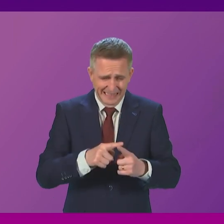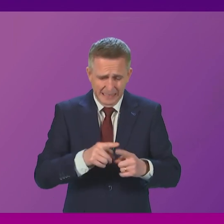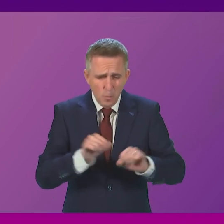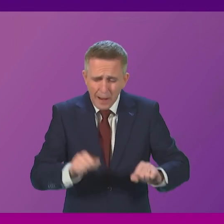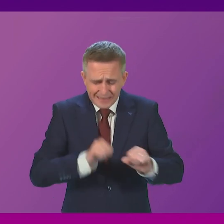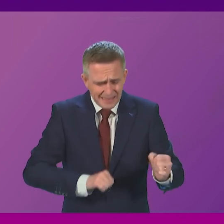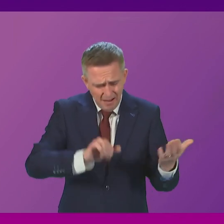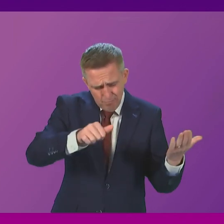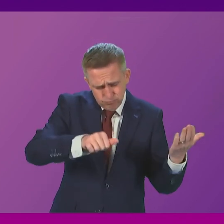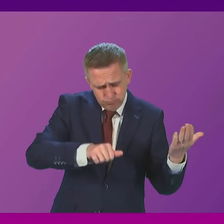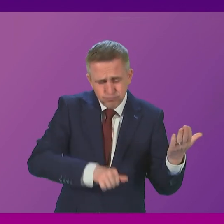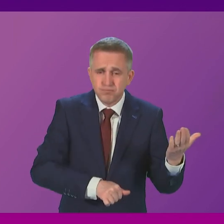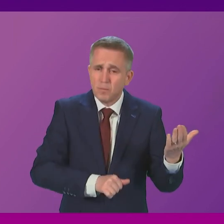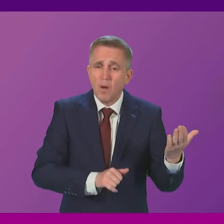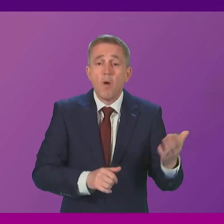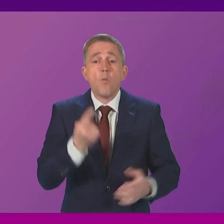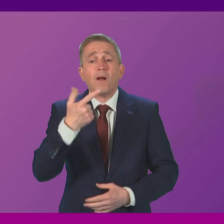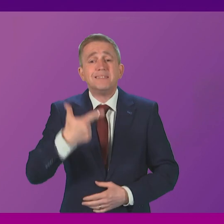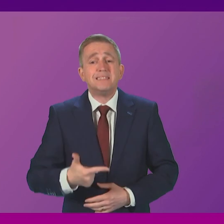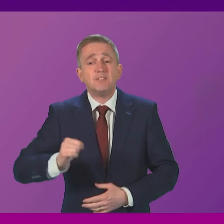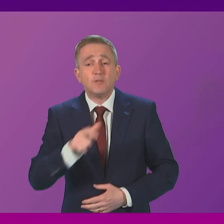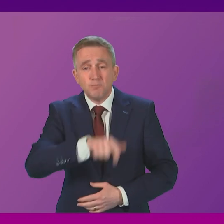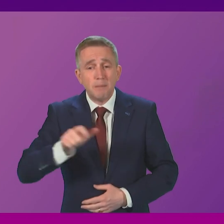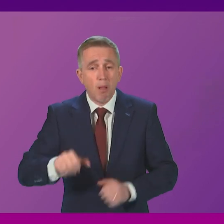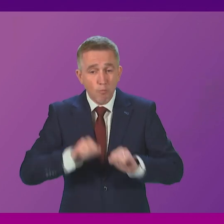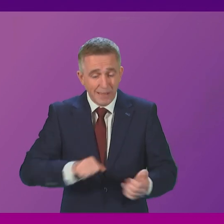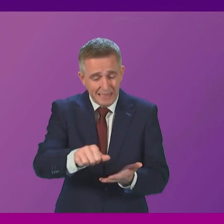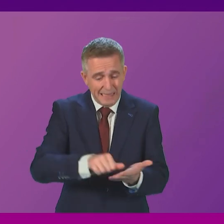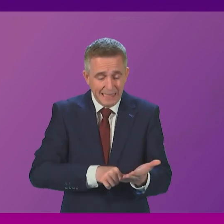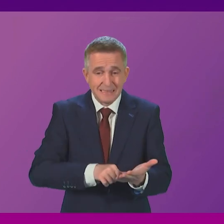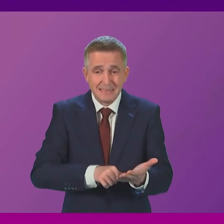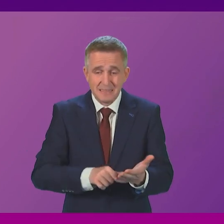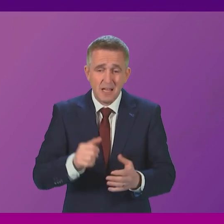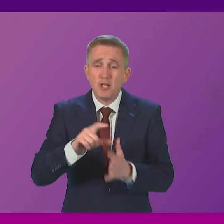one in seven Scots on an NHS waiting list; record numbers of drug deaths; record numbers